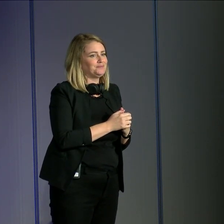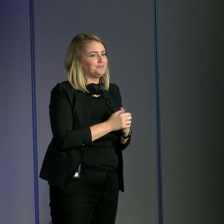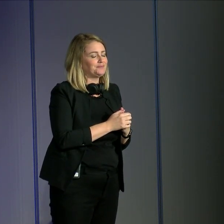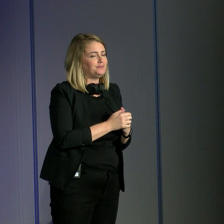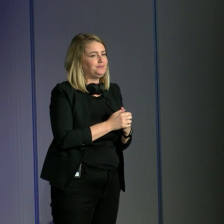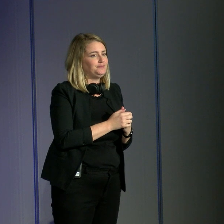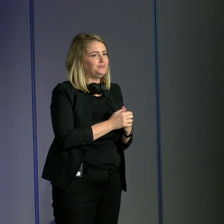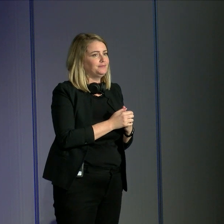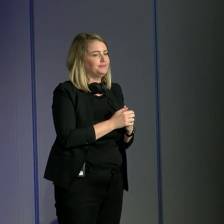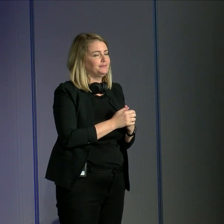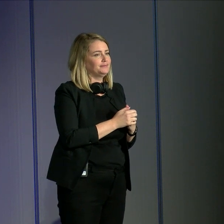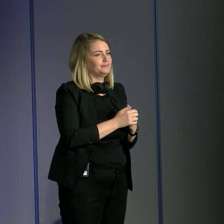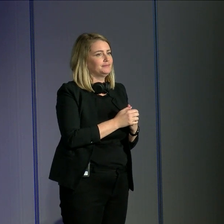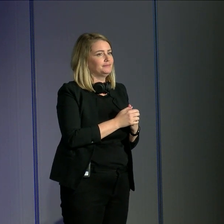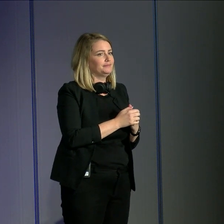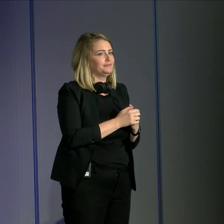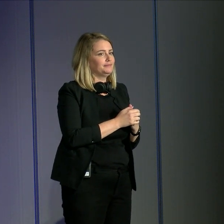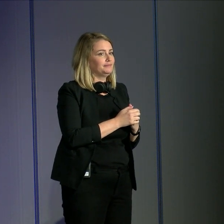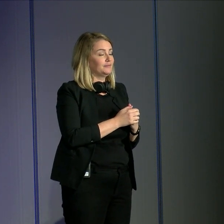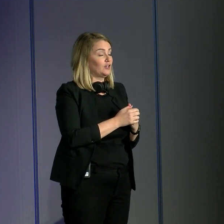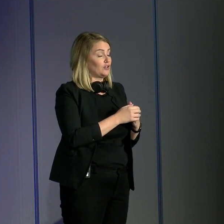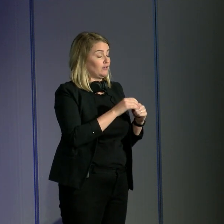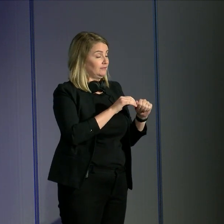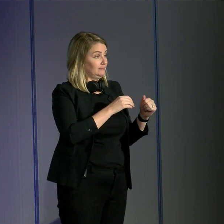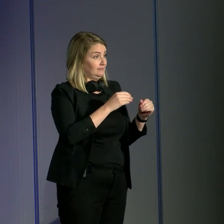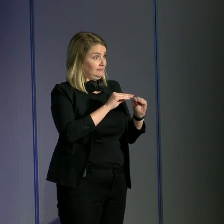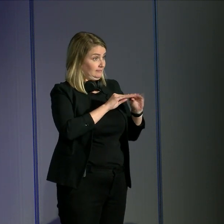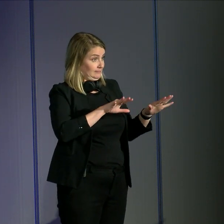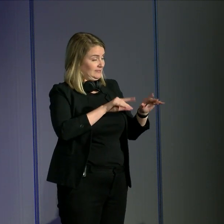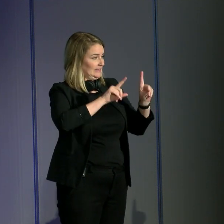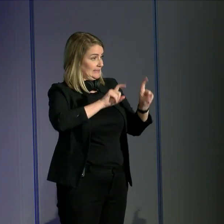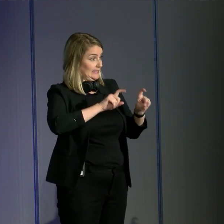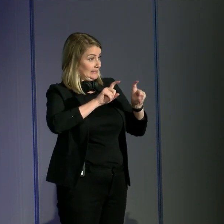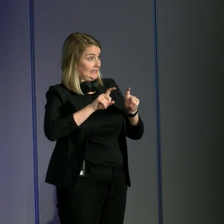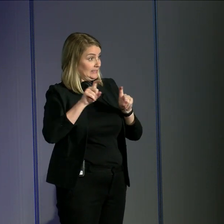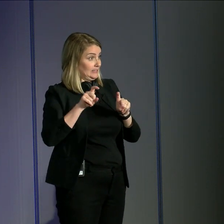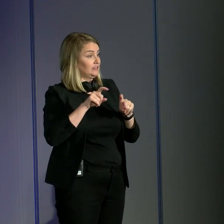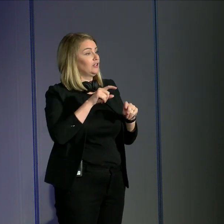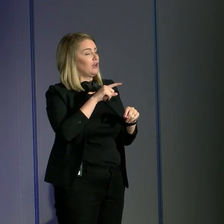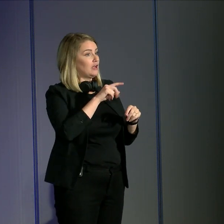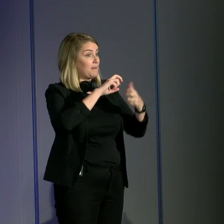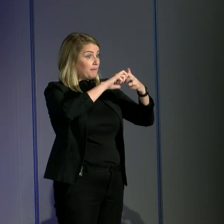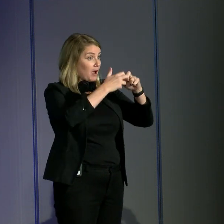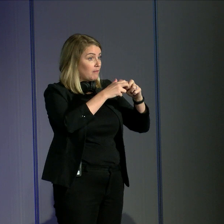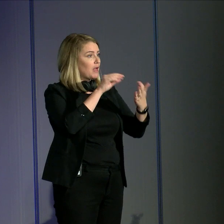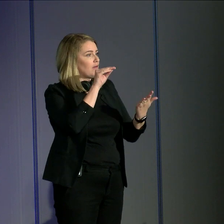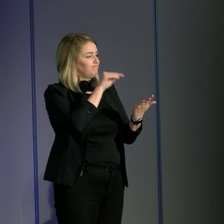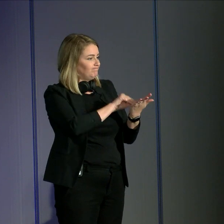And then things come out of test, and you should be catching problems again with integrated